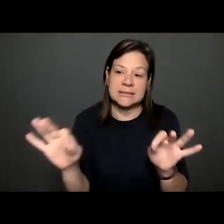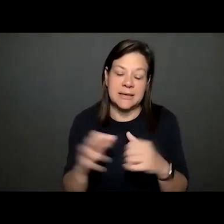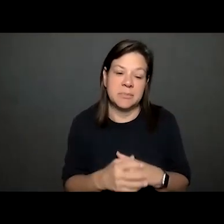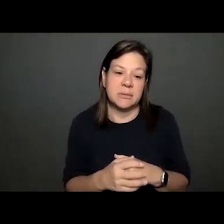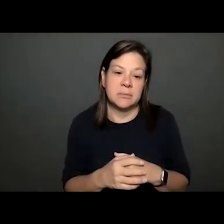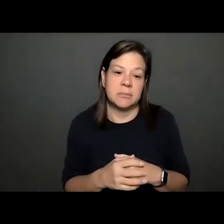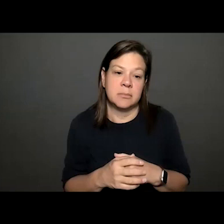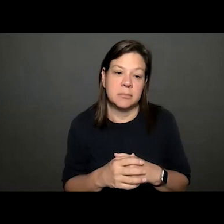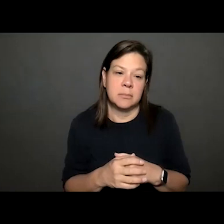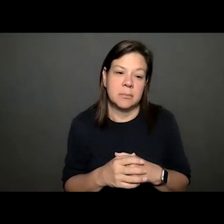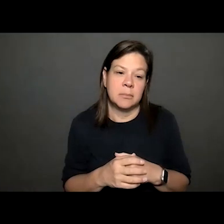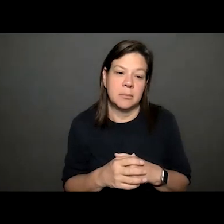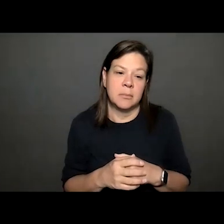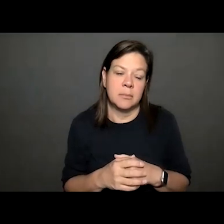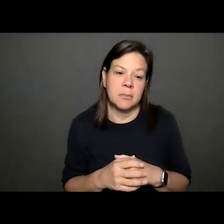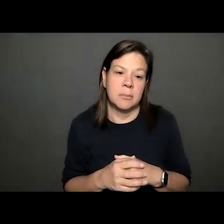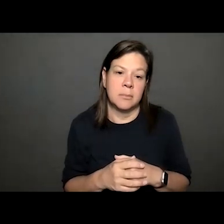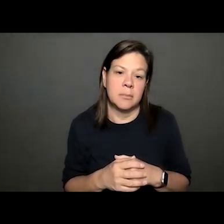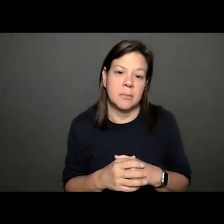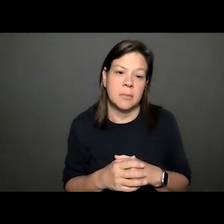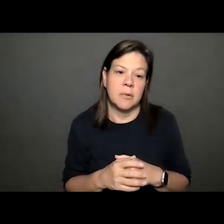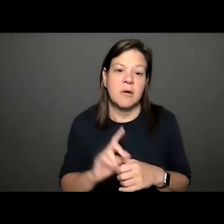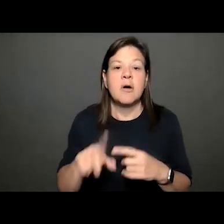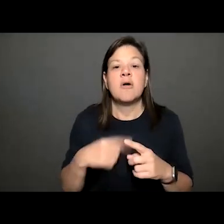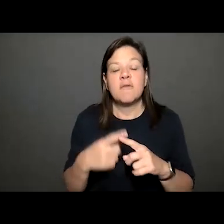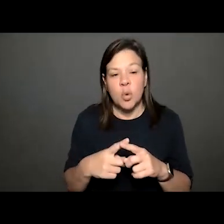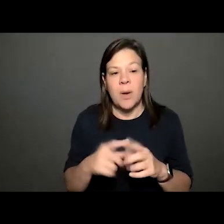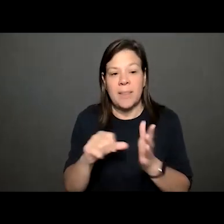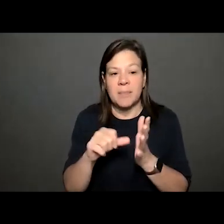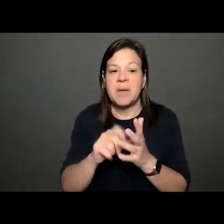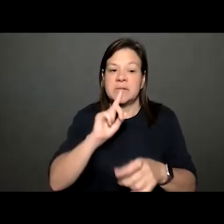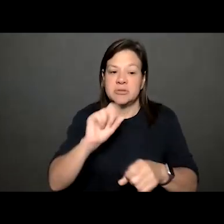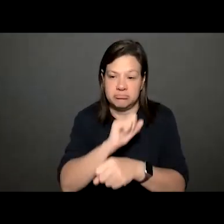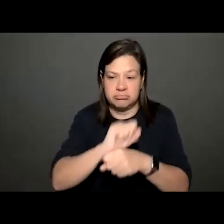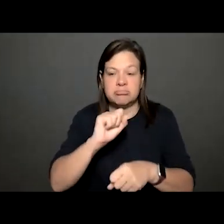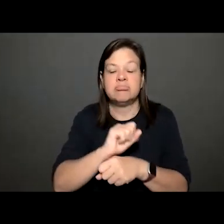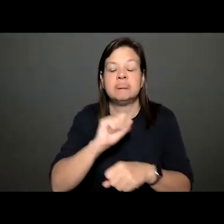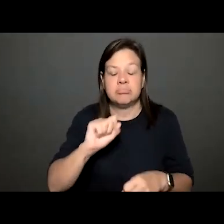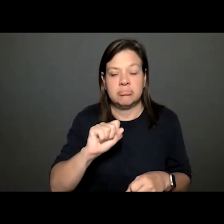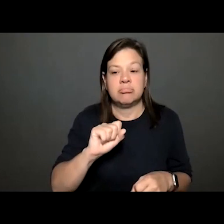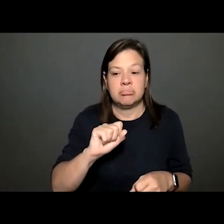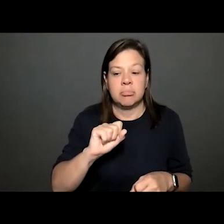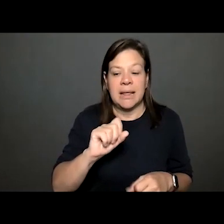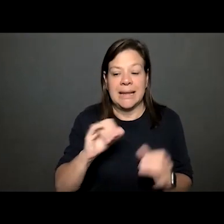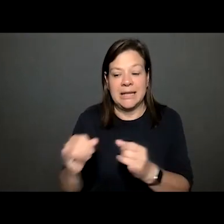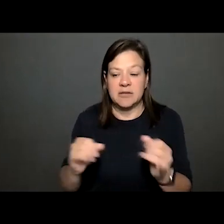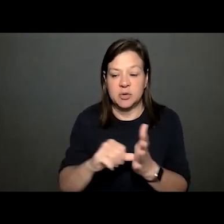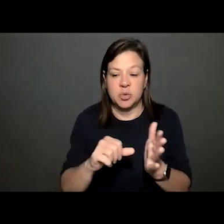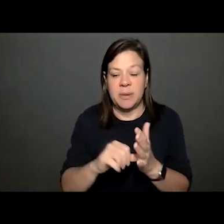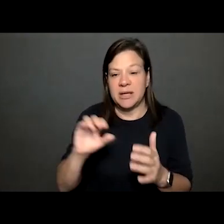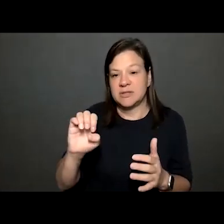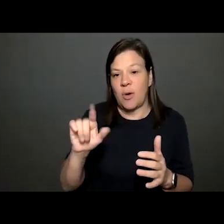THEN WHAT WE'RE DOING WE'RE SETTING THAT OBJECT TO